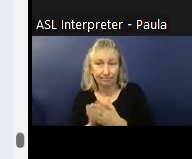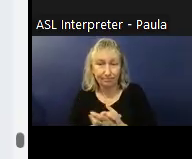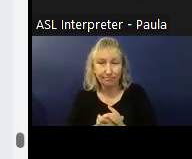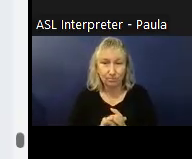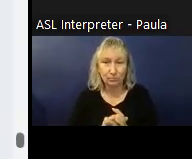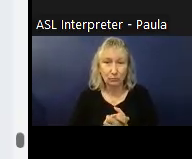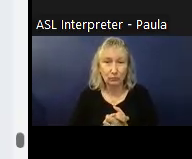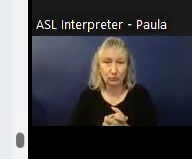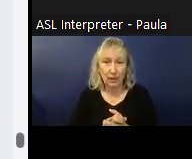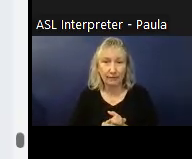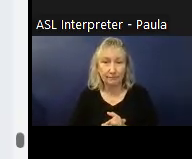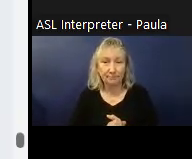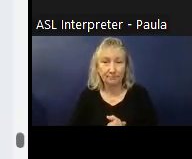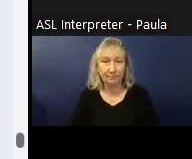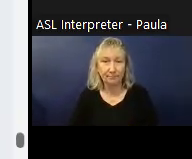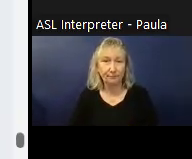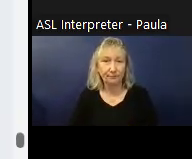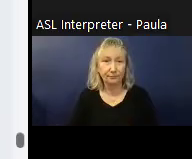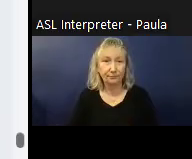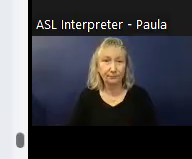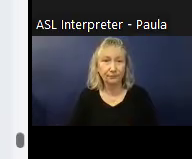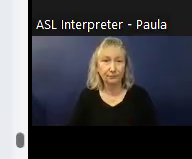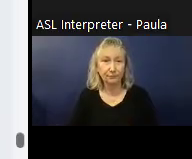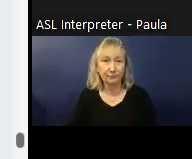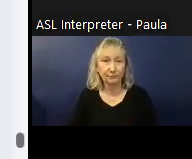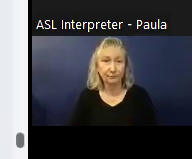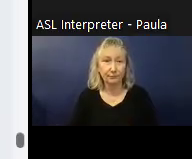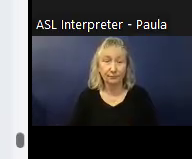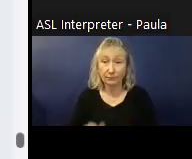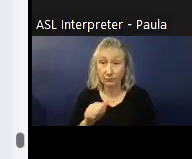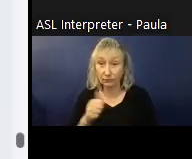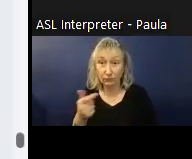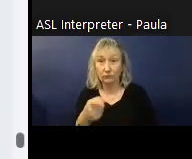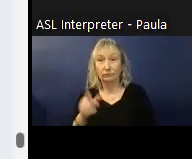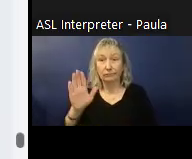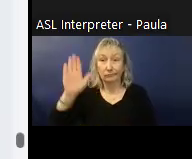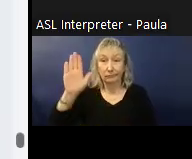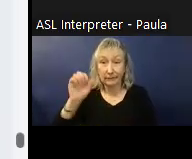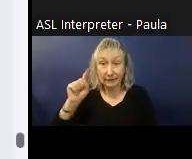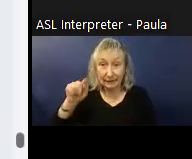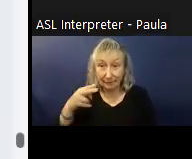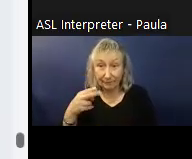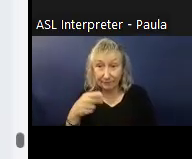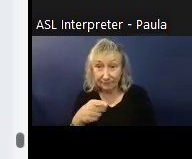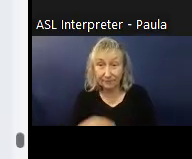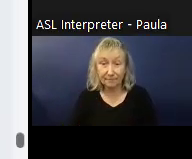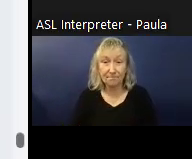We will put that on the record. Anyone else? Steph, I'm going back to the notification piece